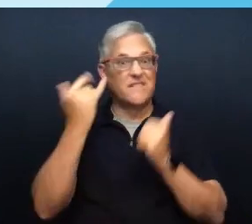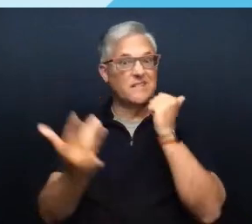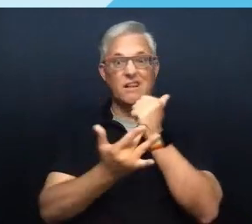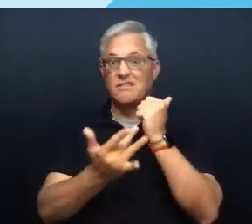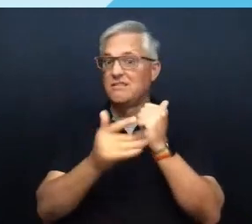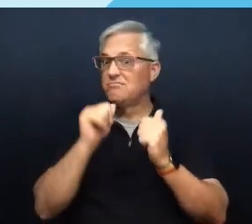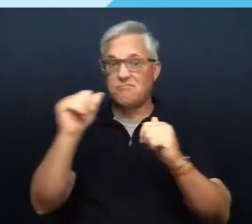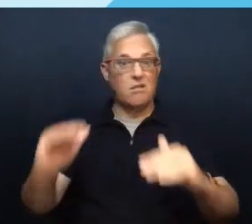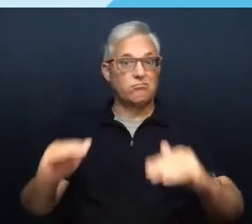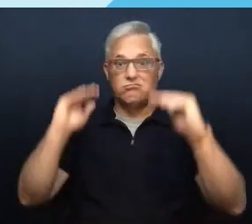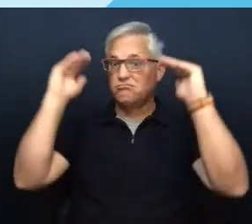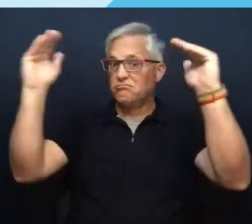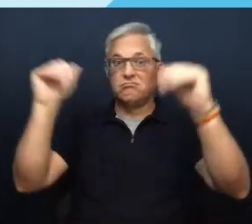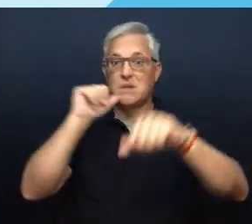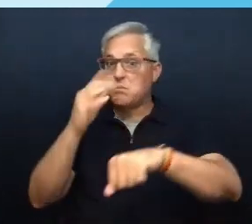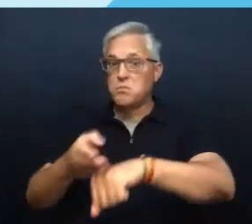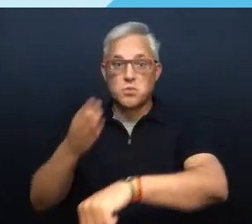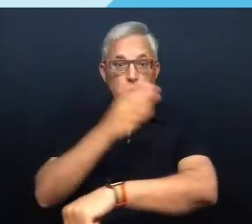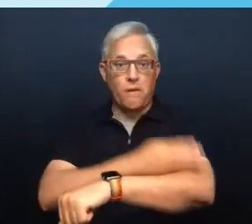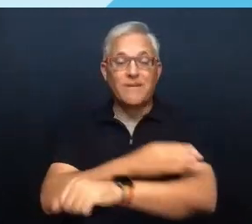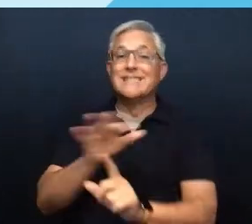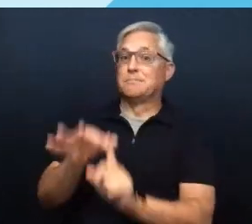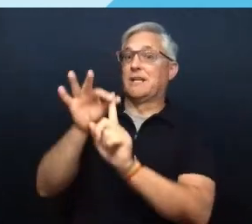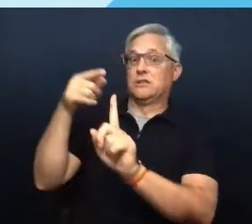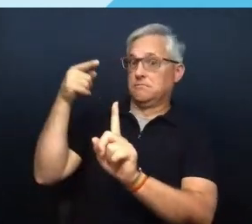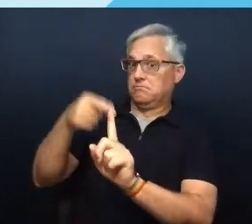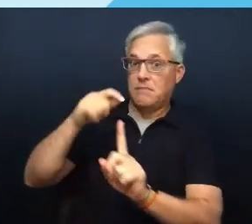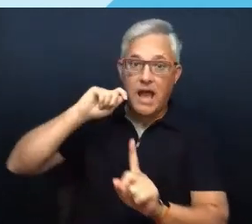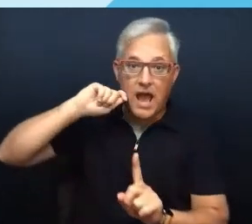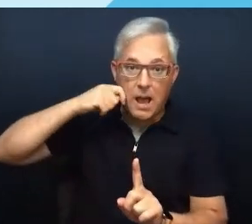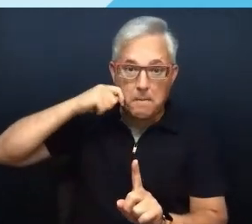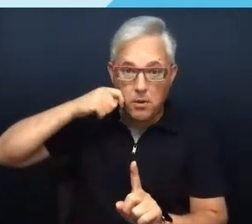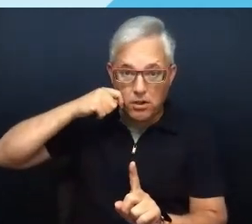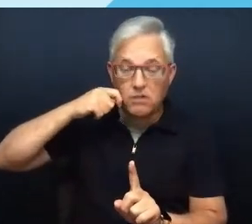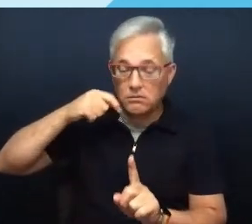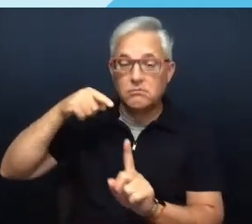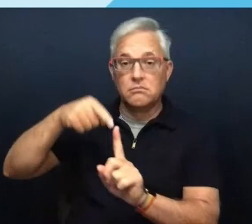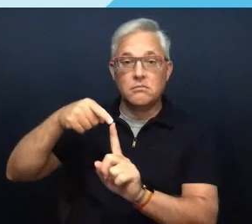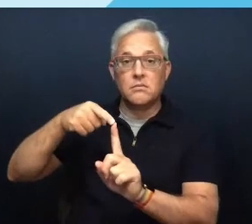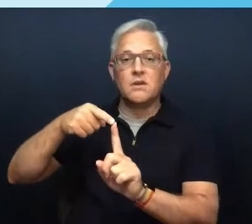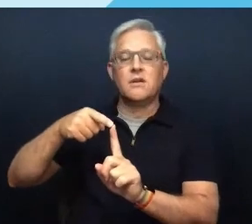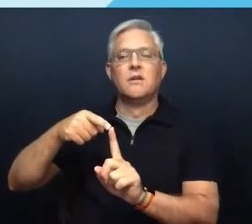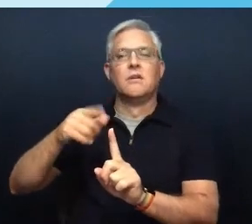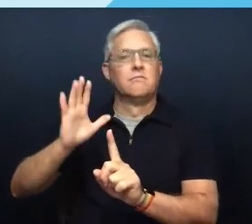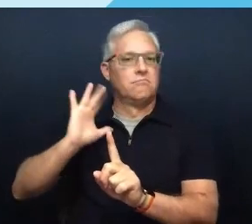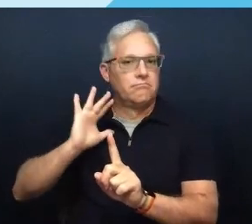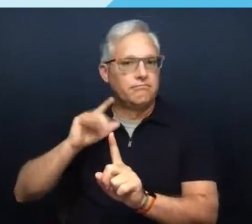products, where these accessibility ideas